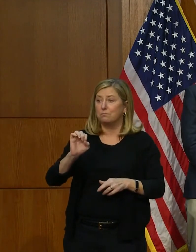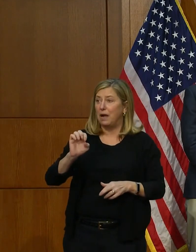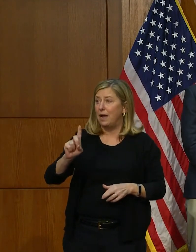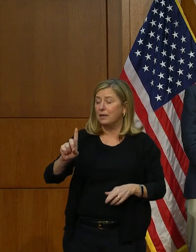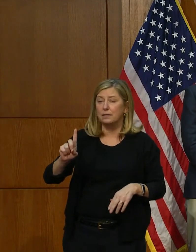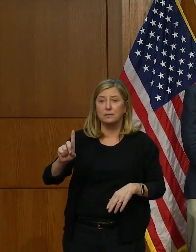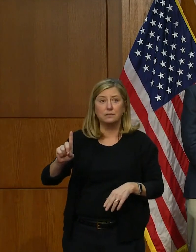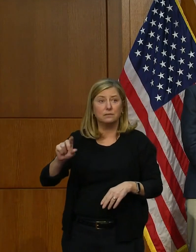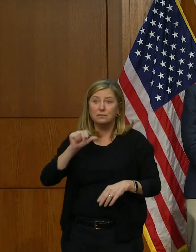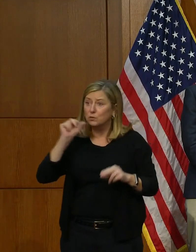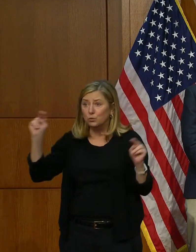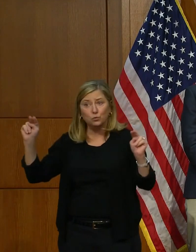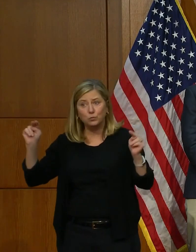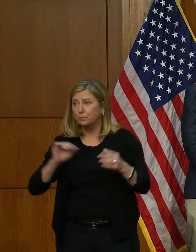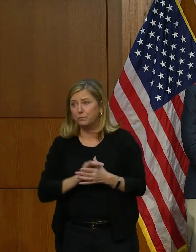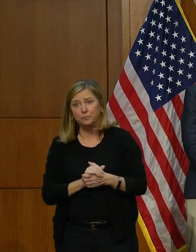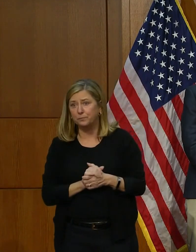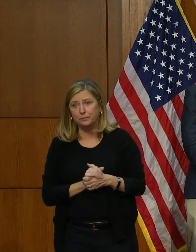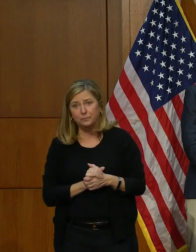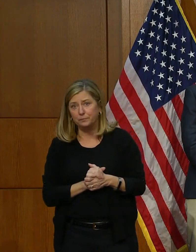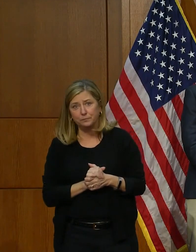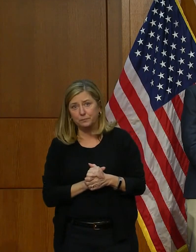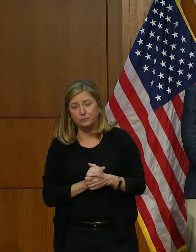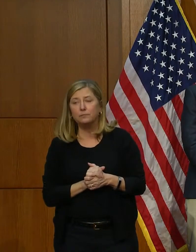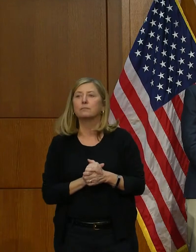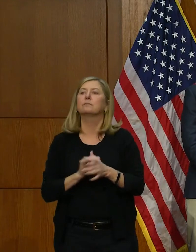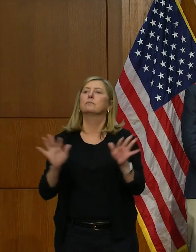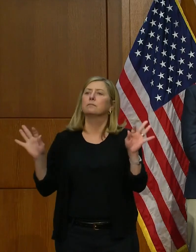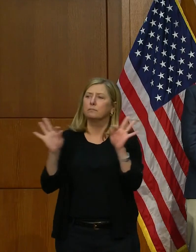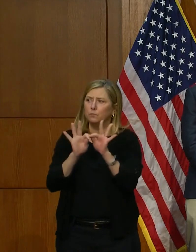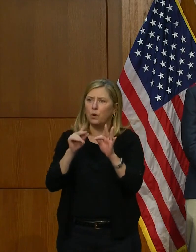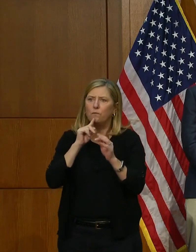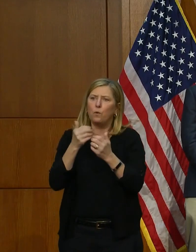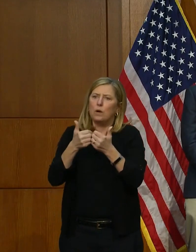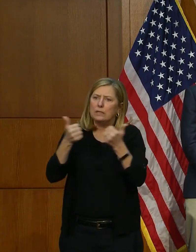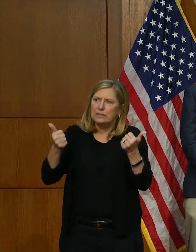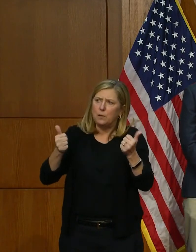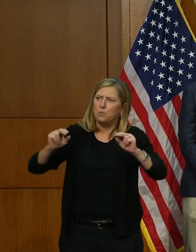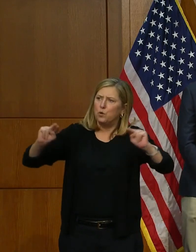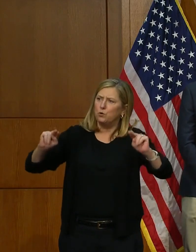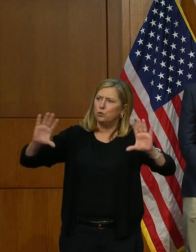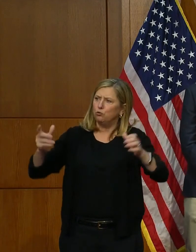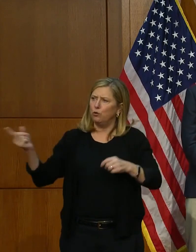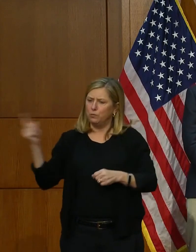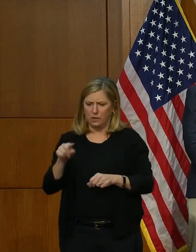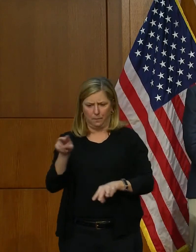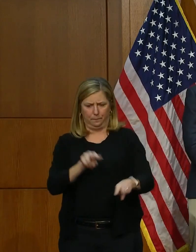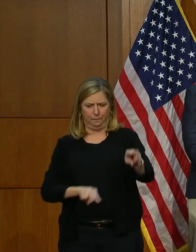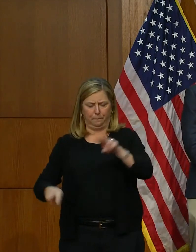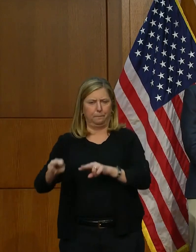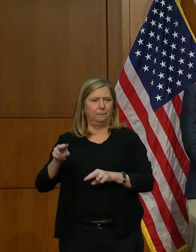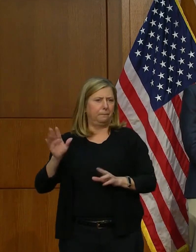ASSERTION THAT IT WAS BIASED. IS NOT OBJECTIVE. WE NEED TO GET AN INDEPENDENT GROUP TO